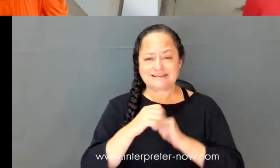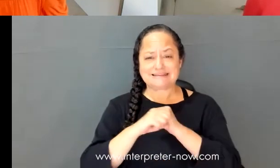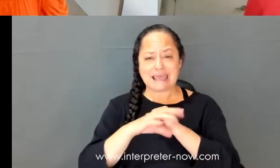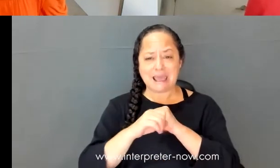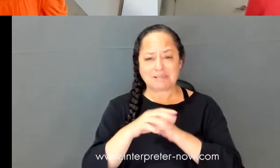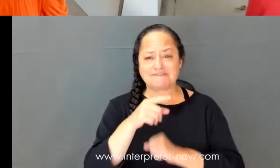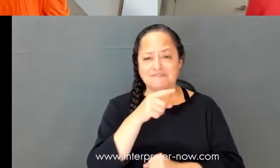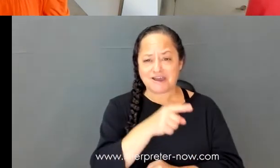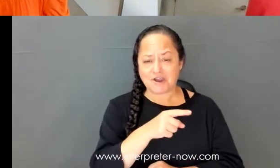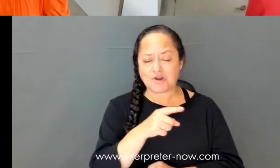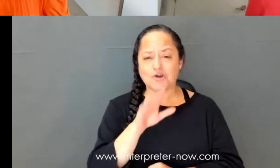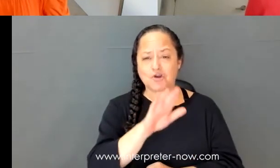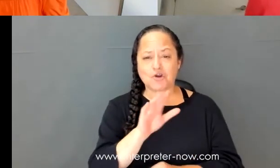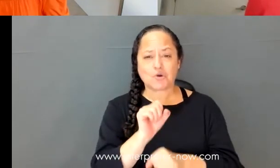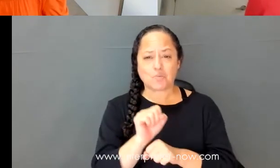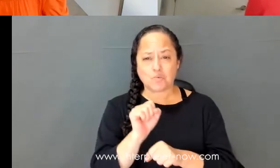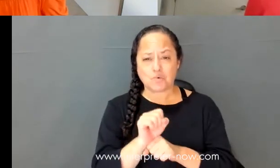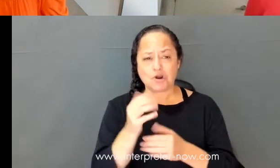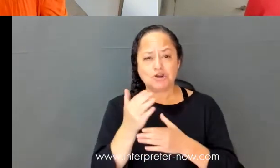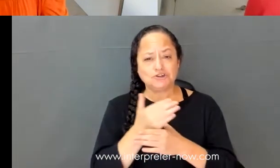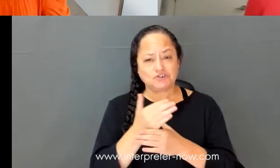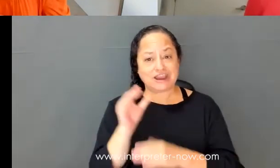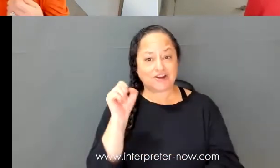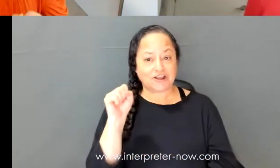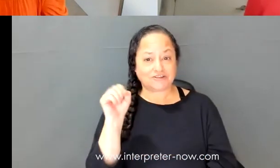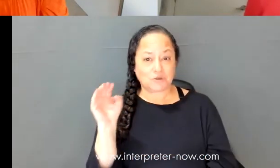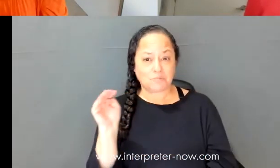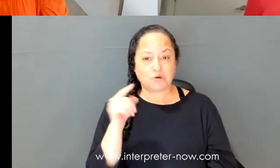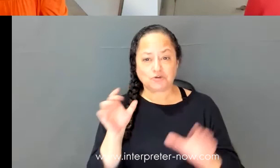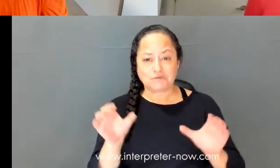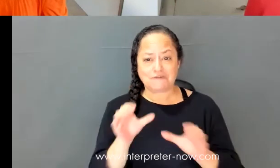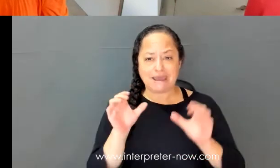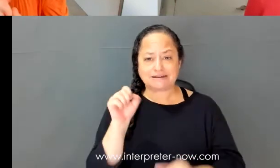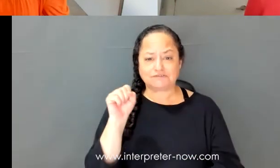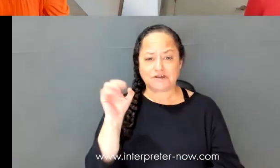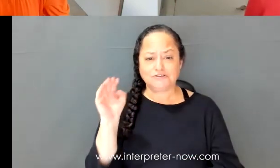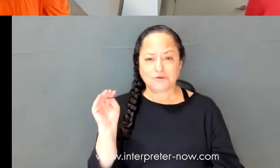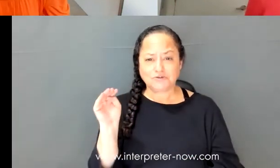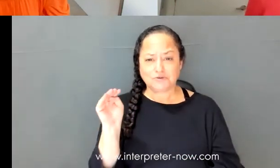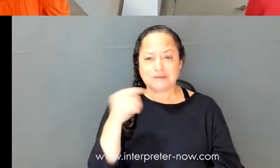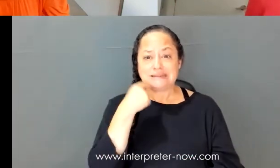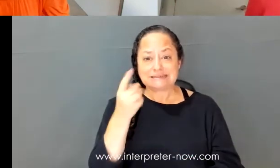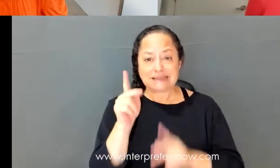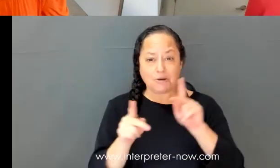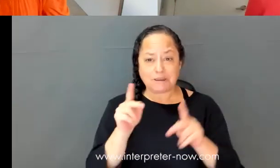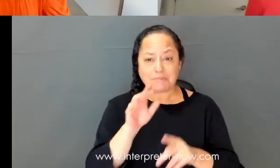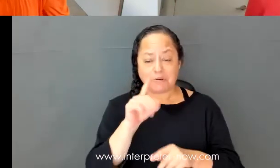Amplify her work. Share it on social media if you're active on social media. Tell people about her book.